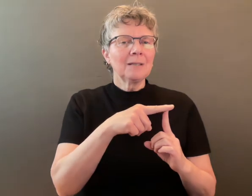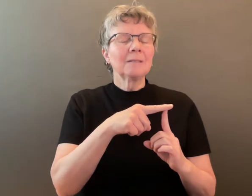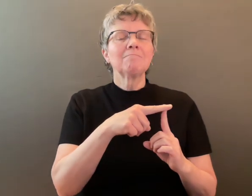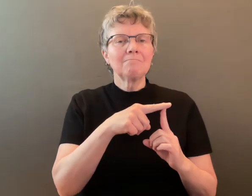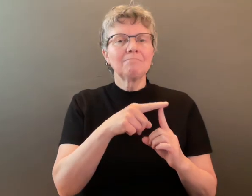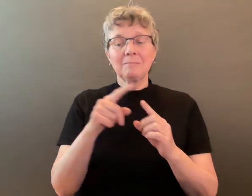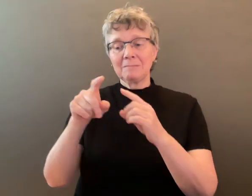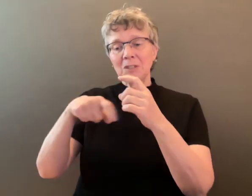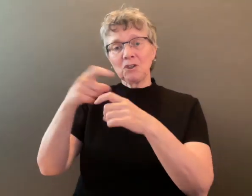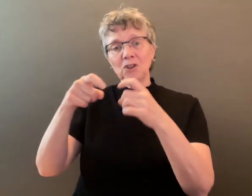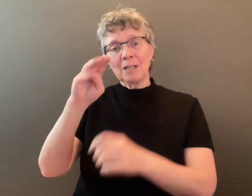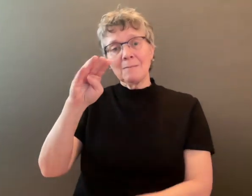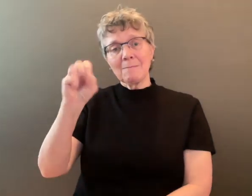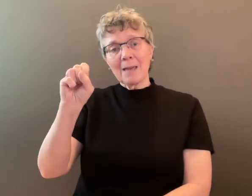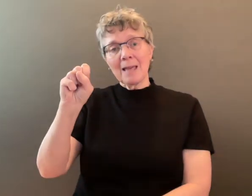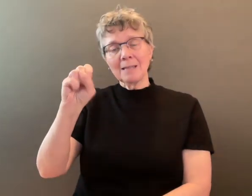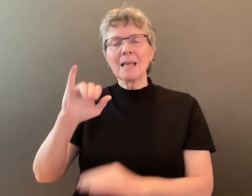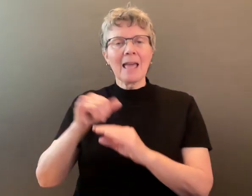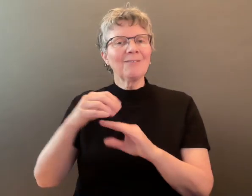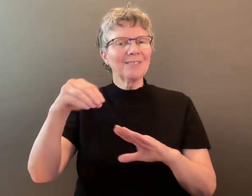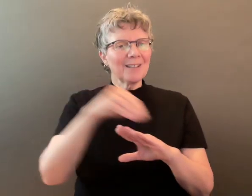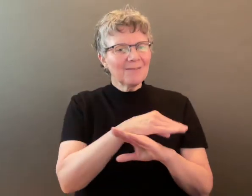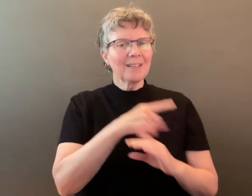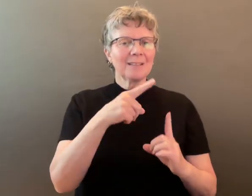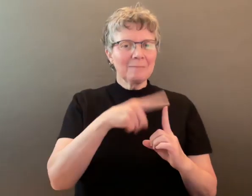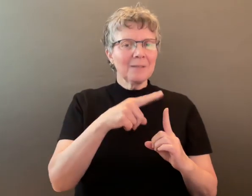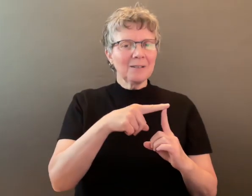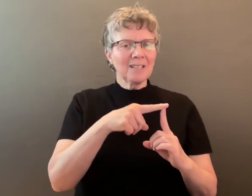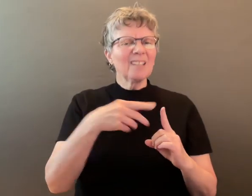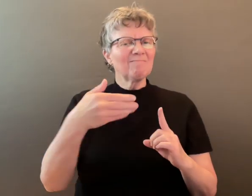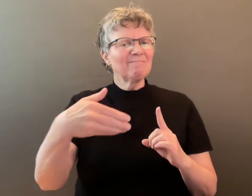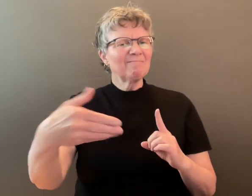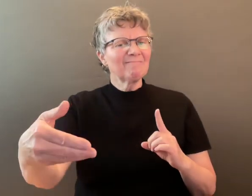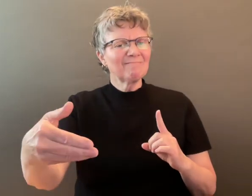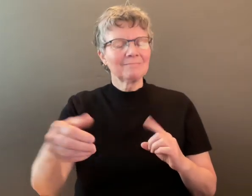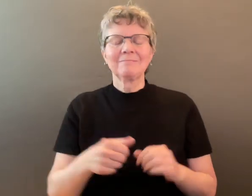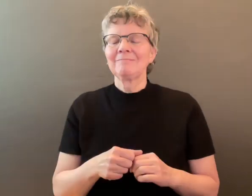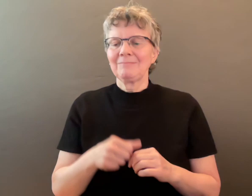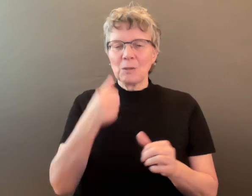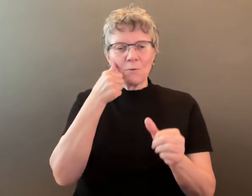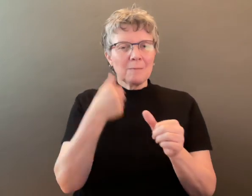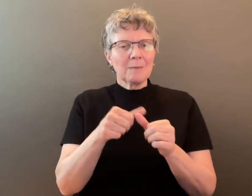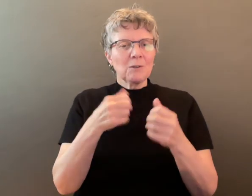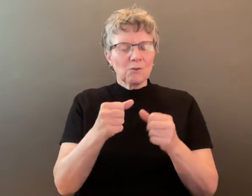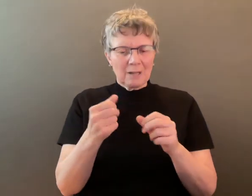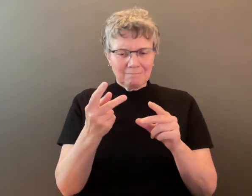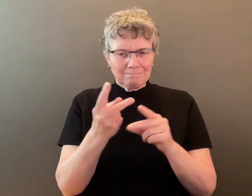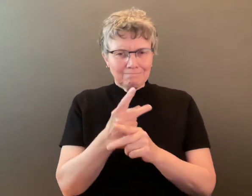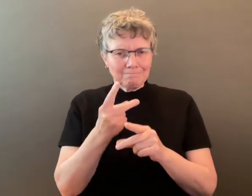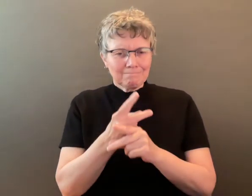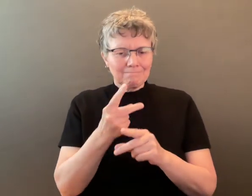about mass? And so on. Remember, we’re trying to determine if these relationships are directly or